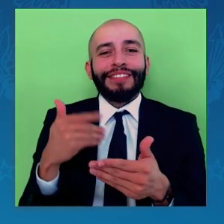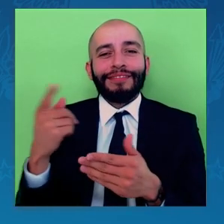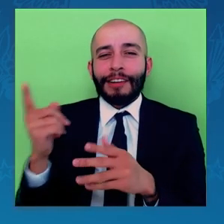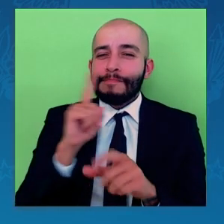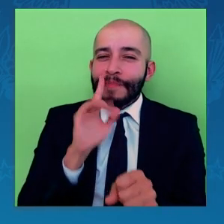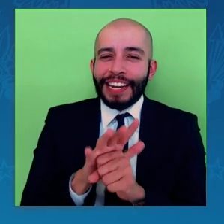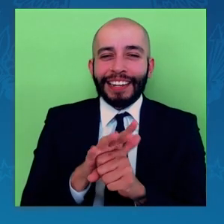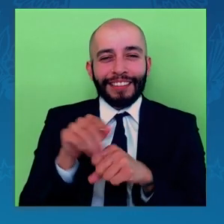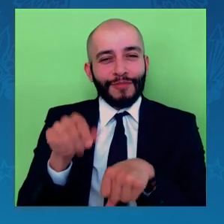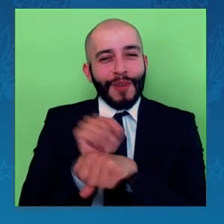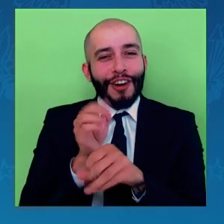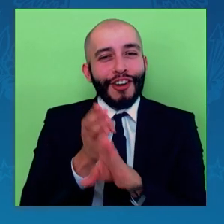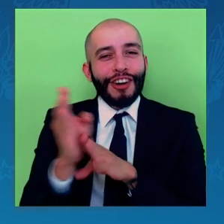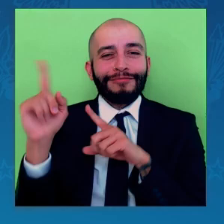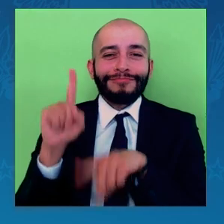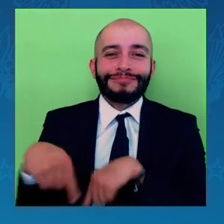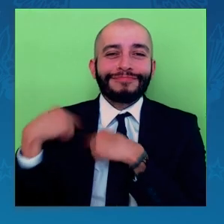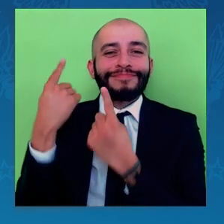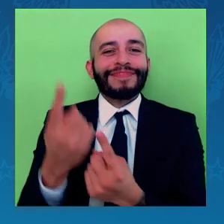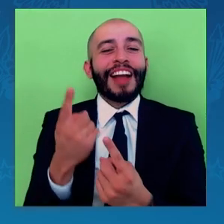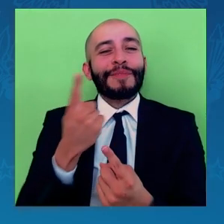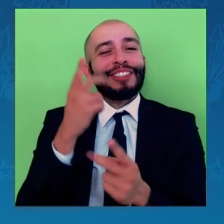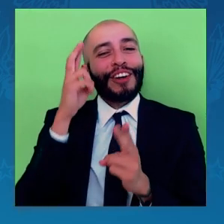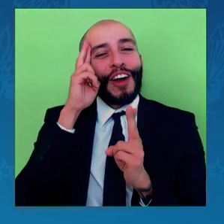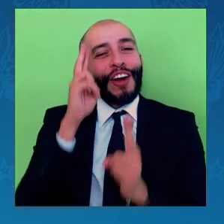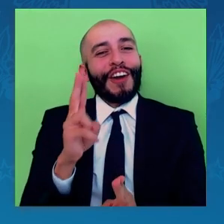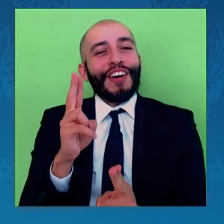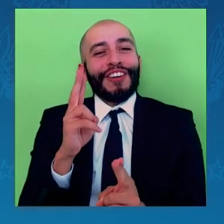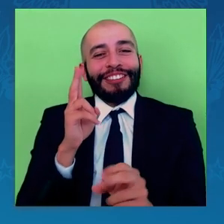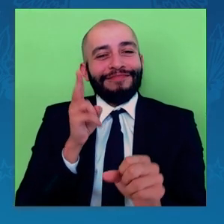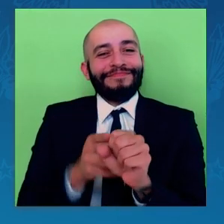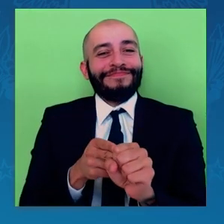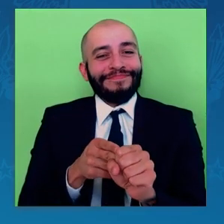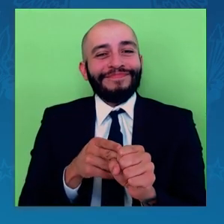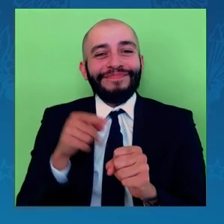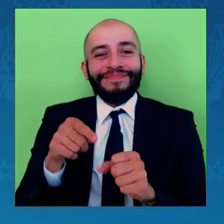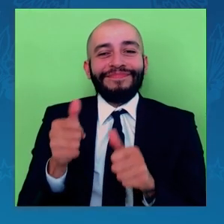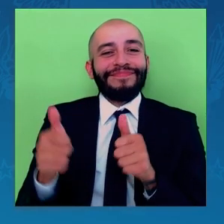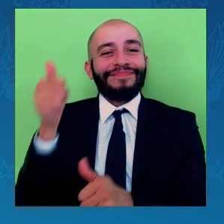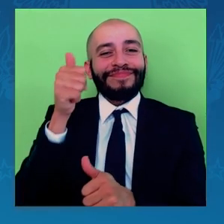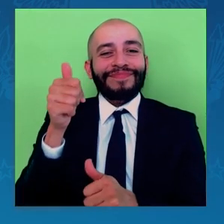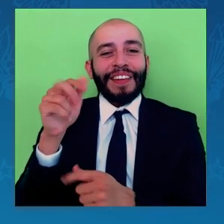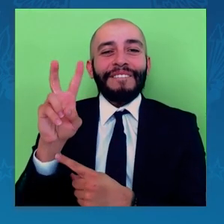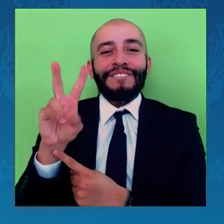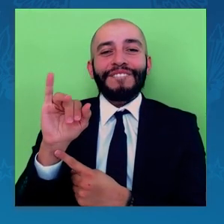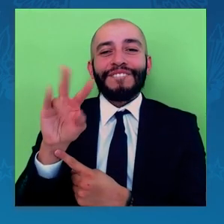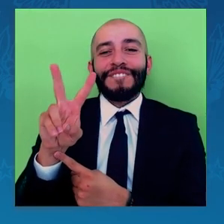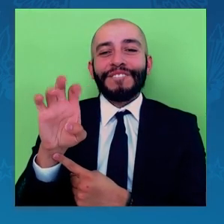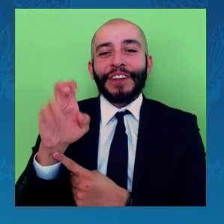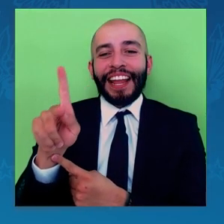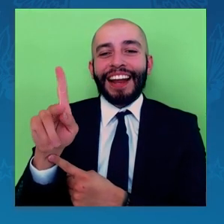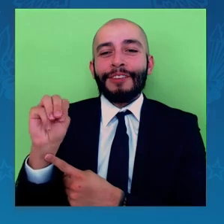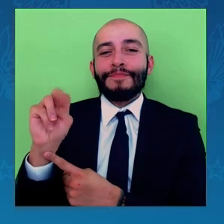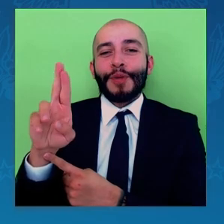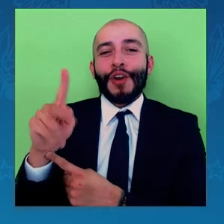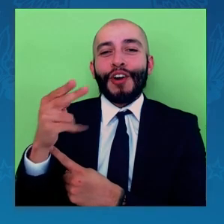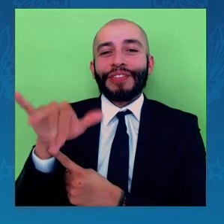to join Surgeon General Vivek Murthy. Dr. Murthy, as I hope I tell you often enough, we are so thankful for your skill,